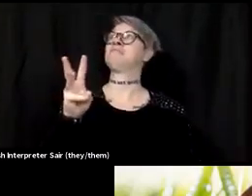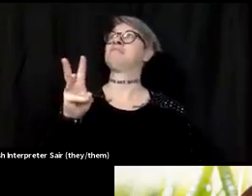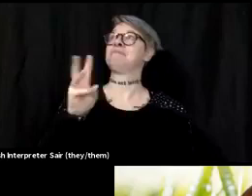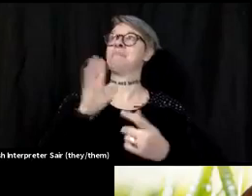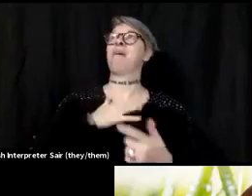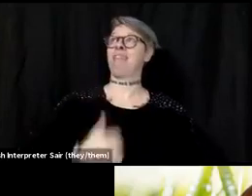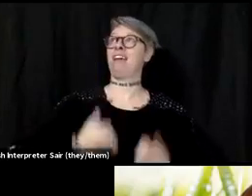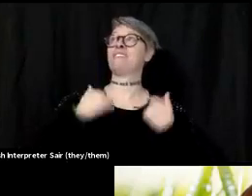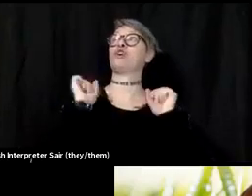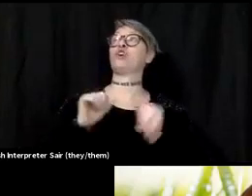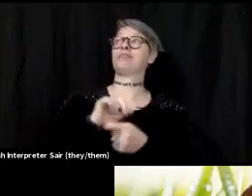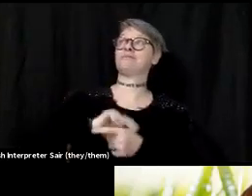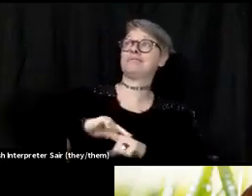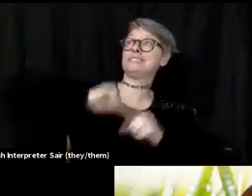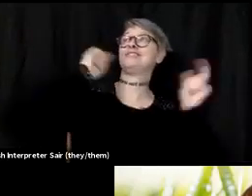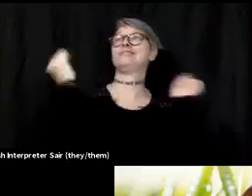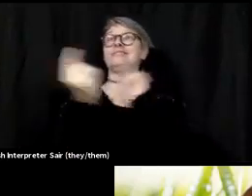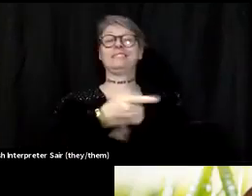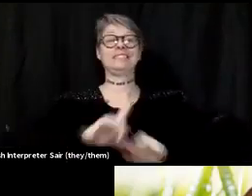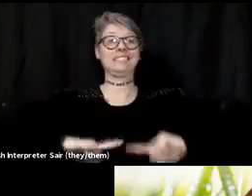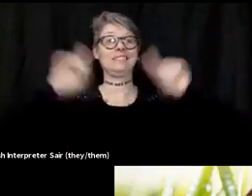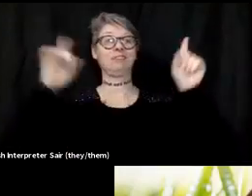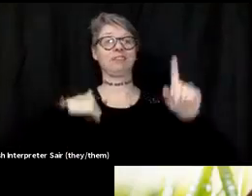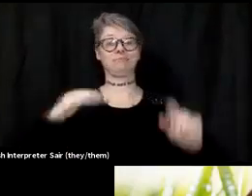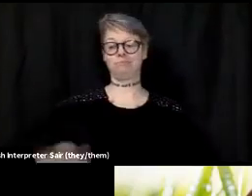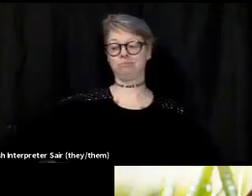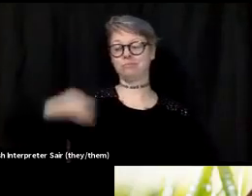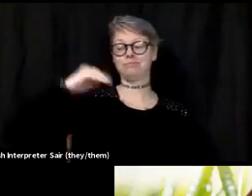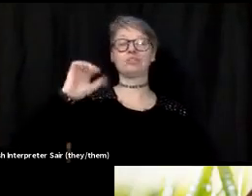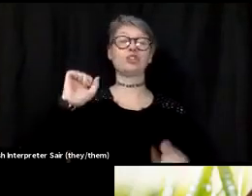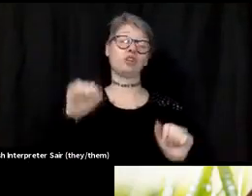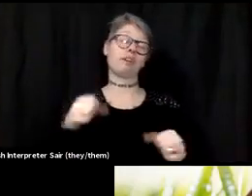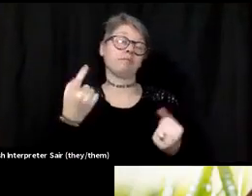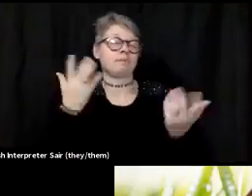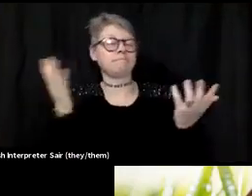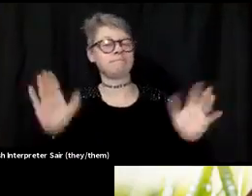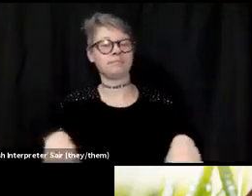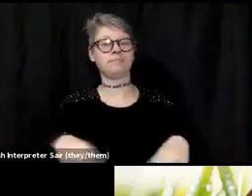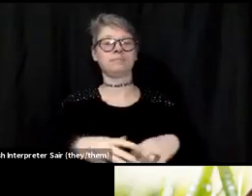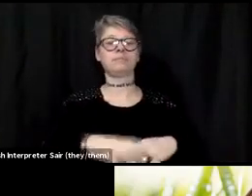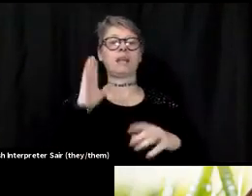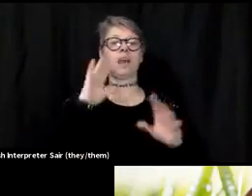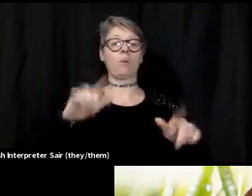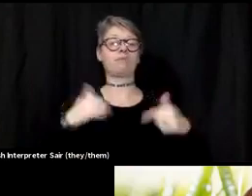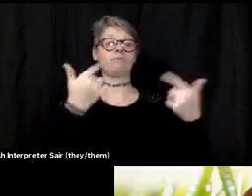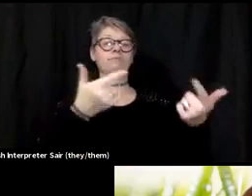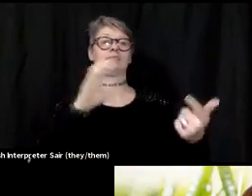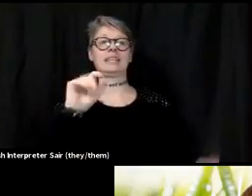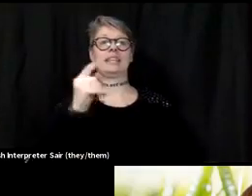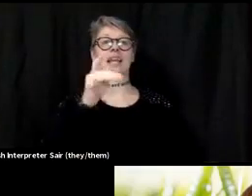And you realize, wow. I could have I could have been things I could have been. Things could have been so different in my, my younger. years But I'm going to order to start